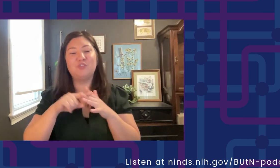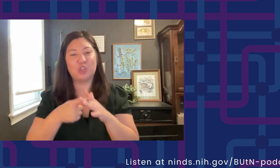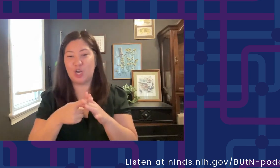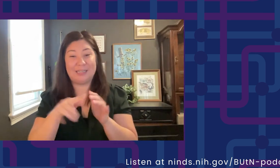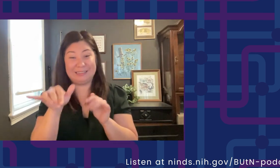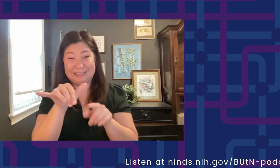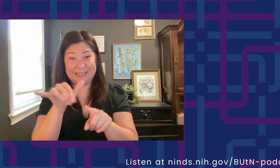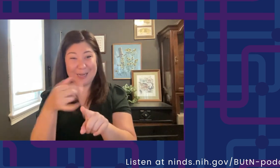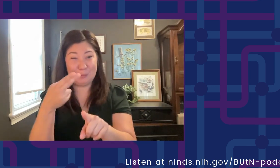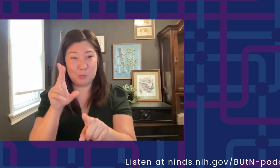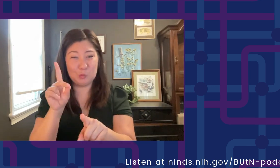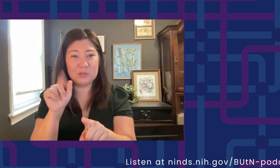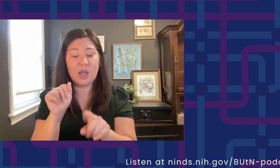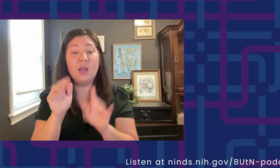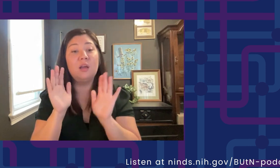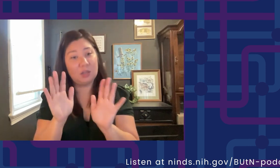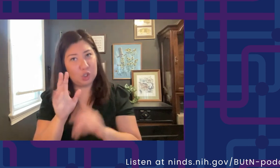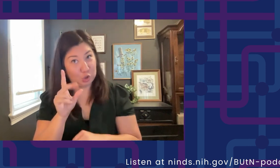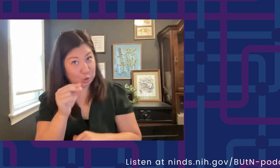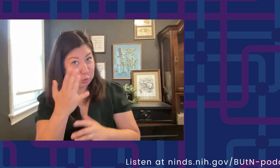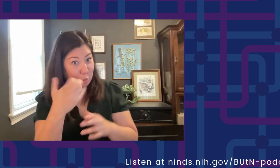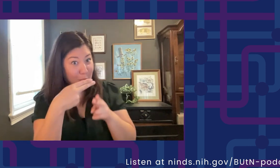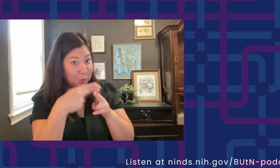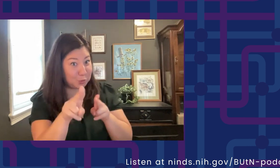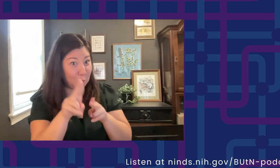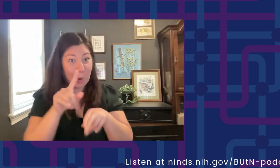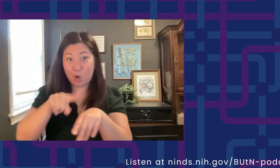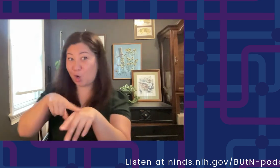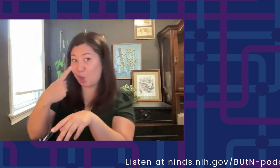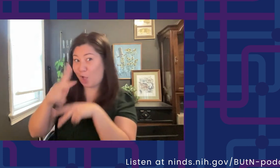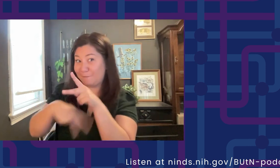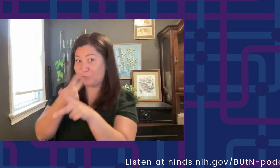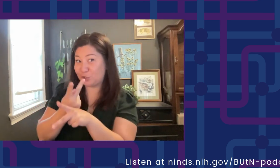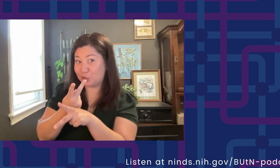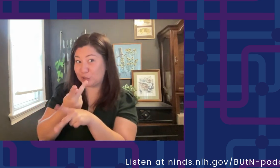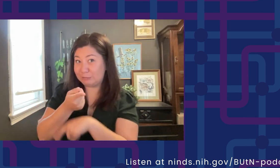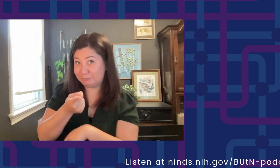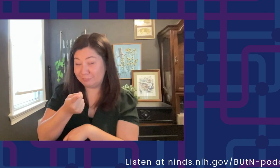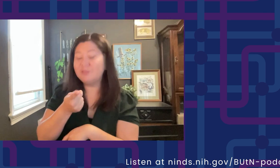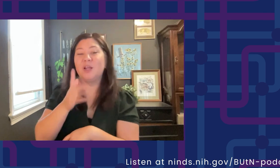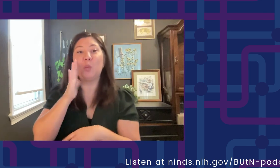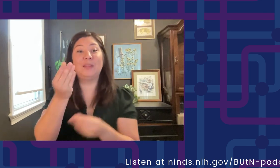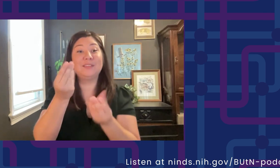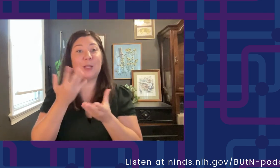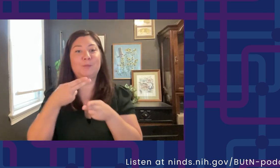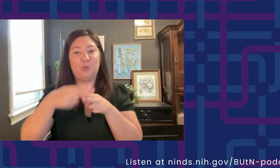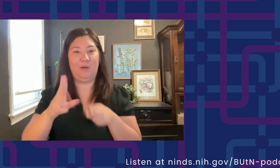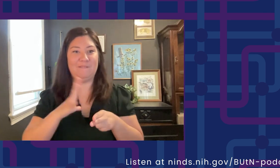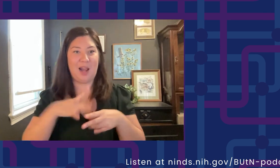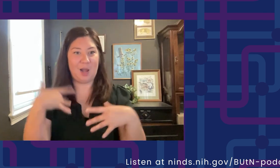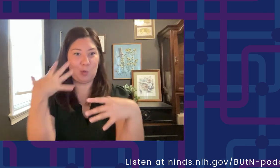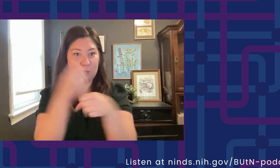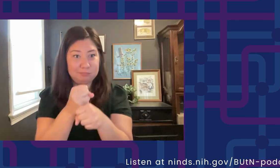So when I had that experience, I am very similar to Huda. I will ask them "Do you want the short version or the long version?"